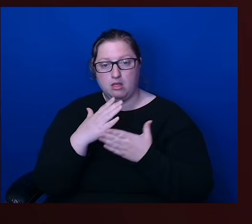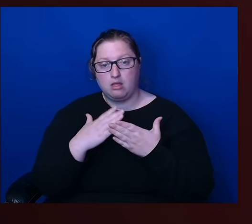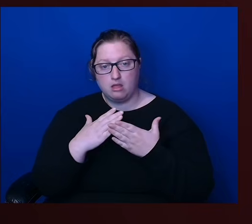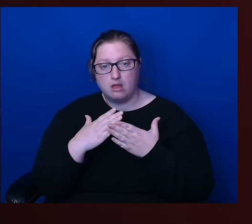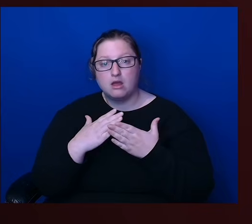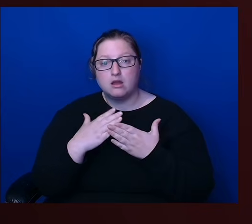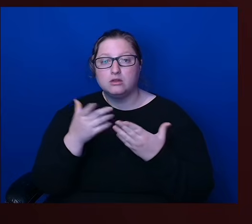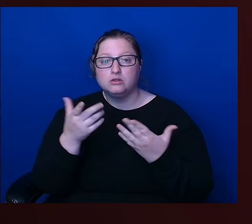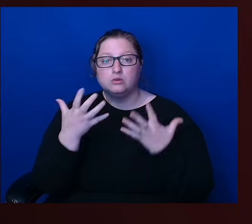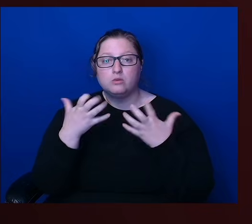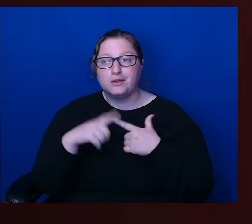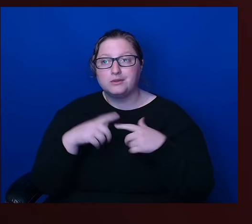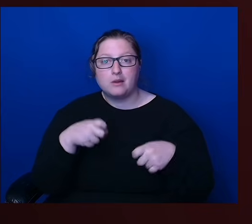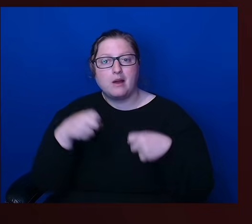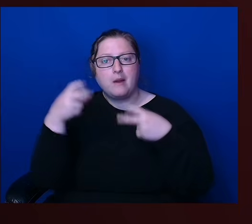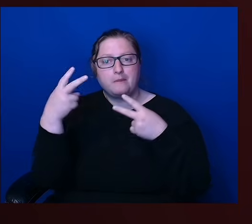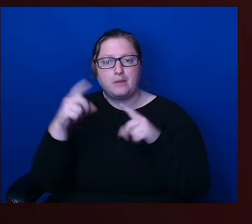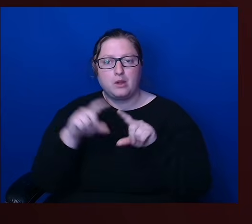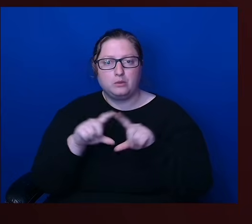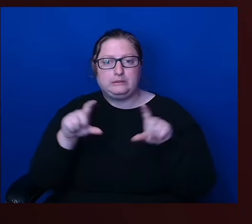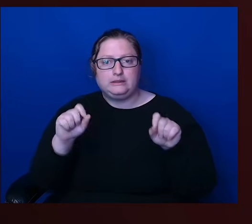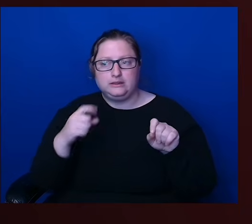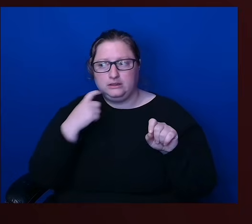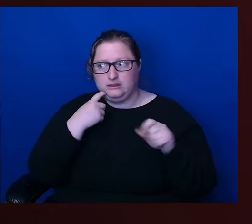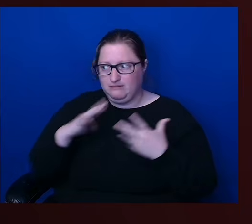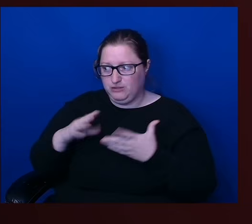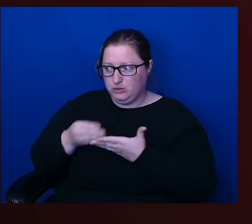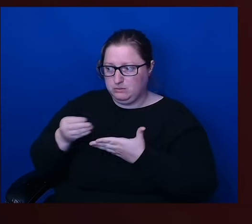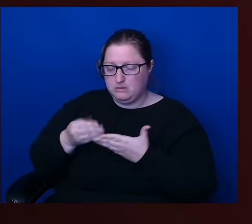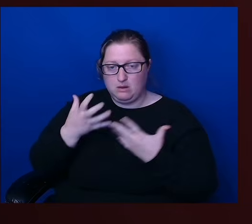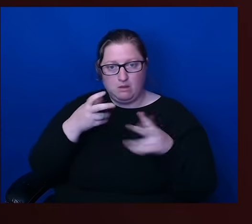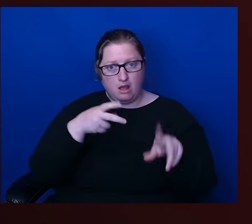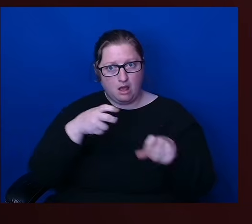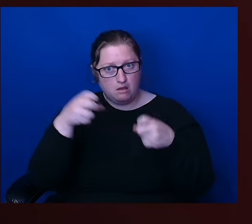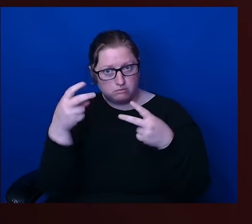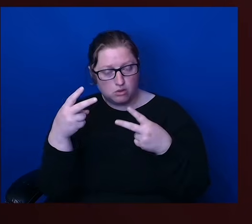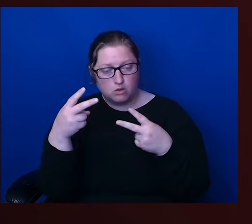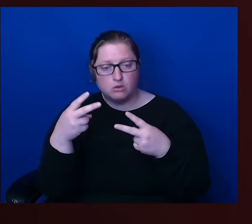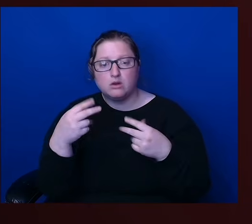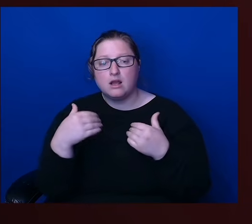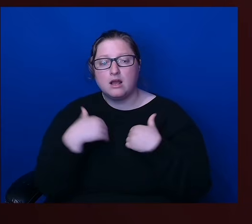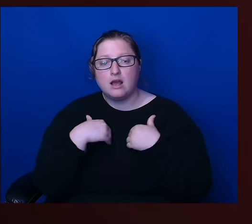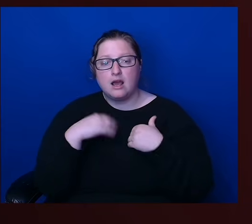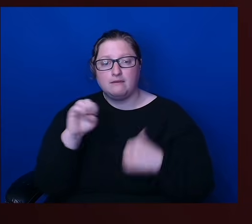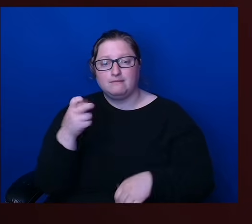How difficult is that? Well, the way that the extensions are built is they have different content types,